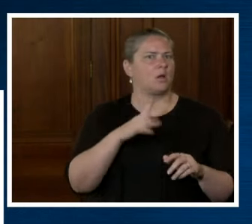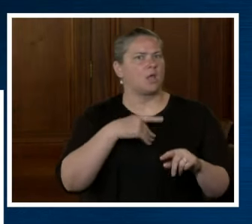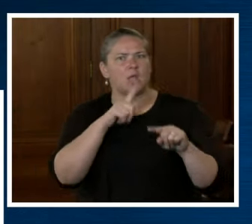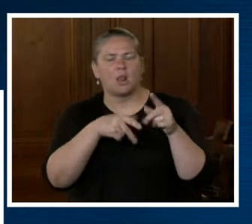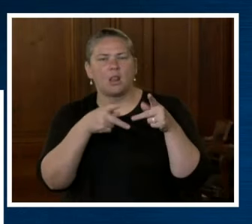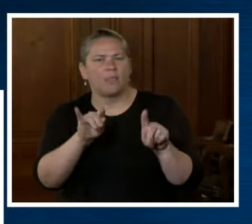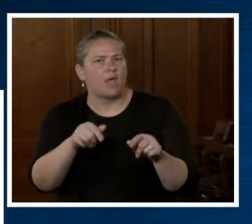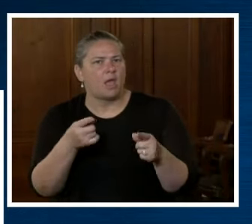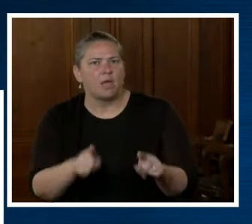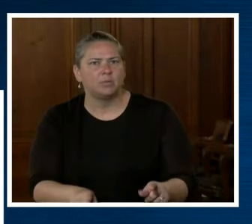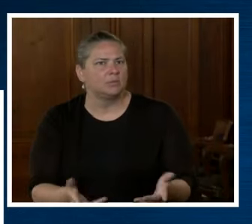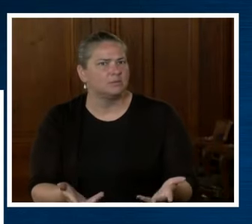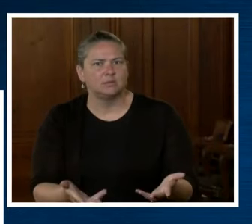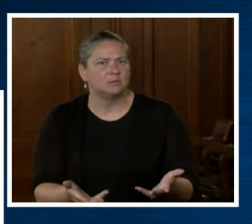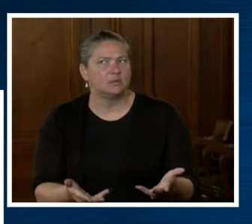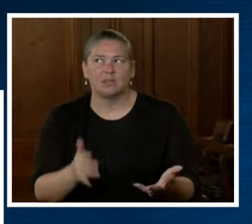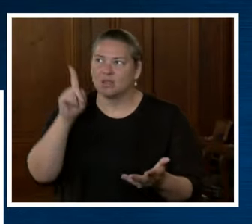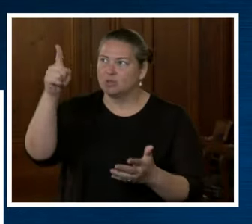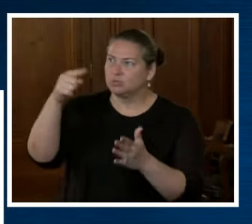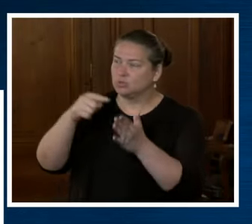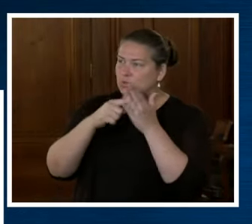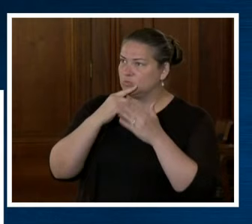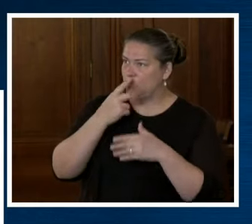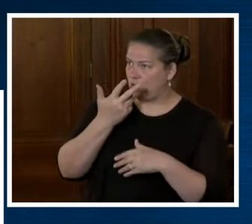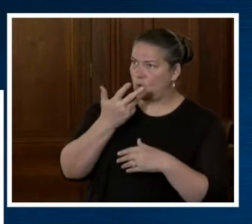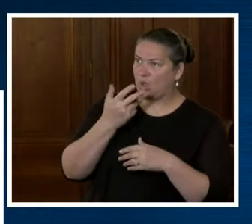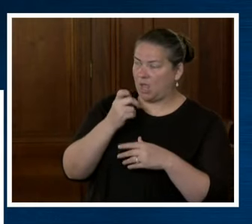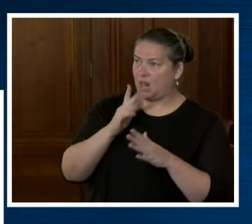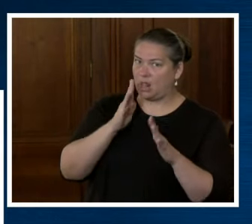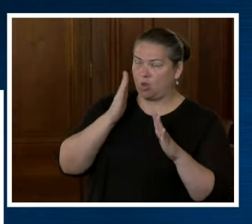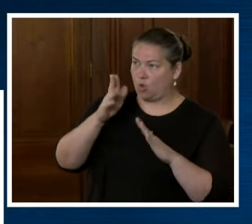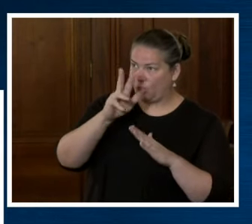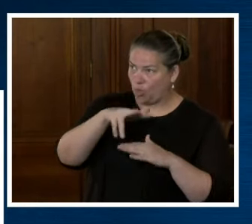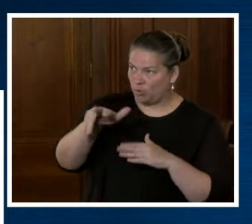THAN POLITICAL PARTIES AND OUR RESPONSES AND OUR REACTIONS